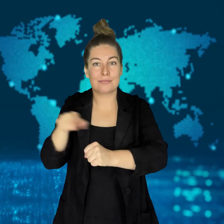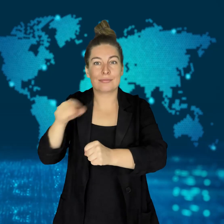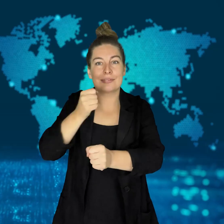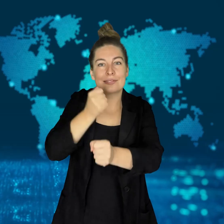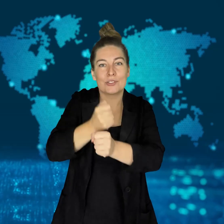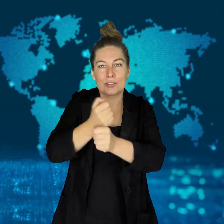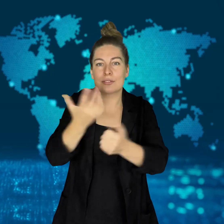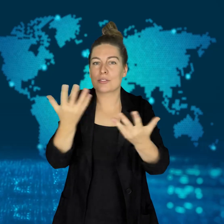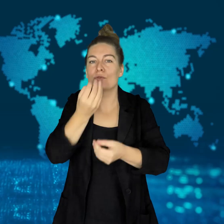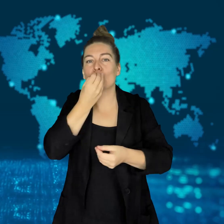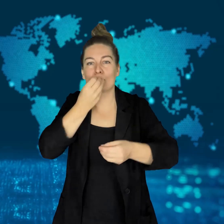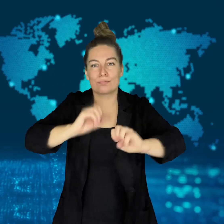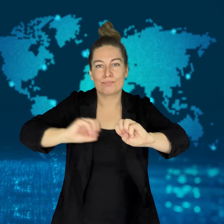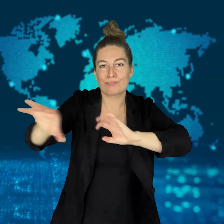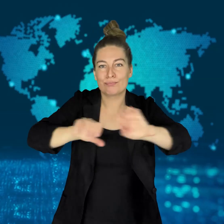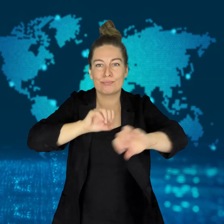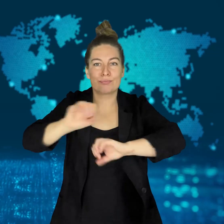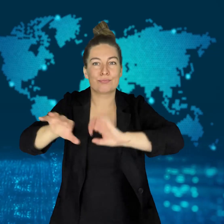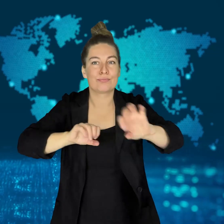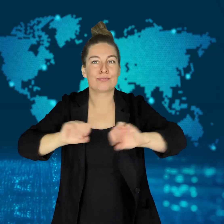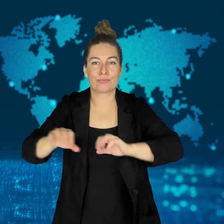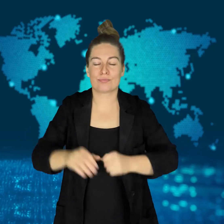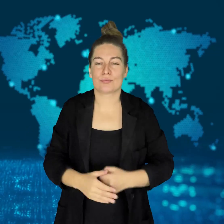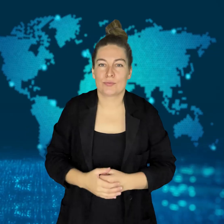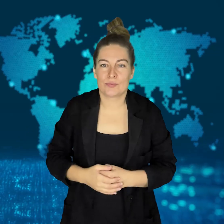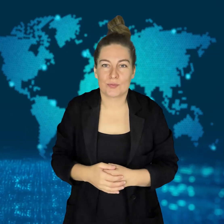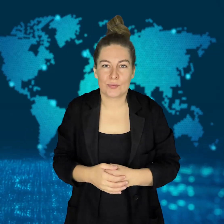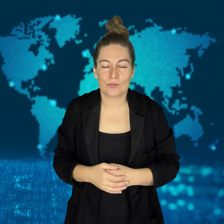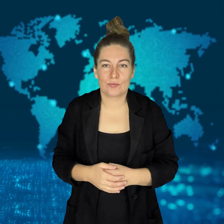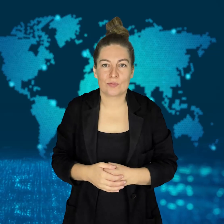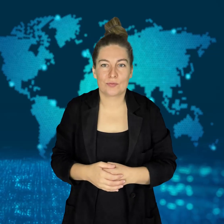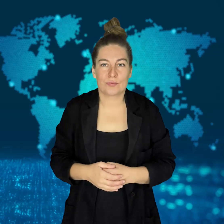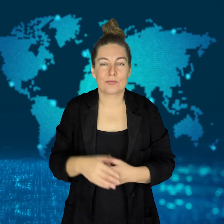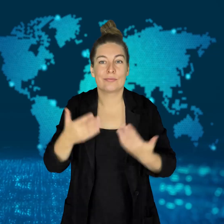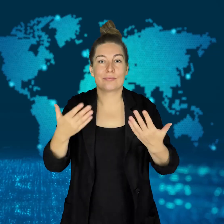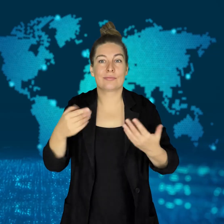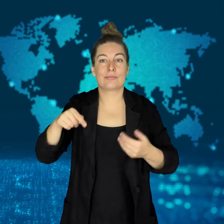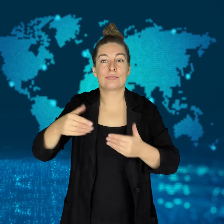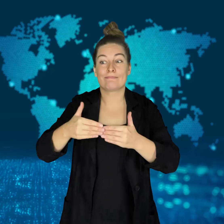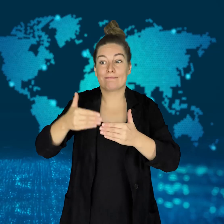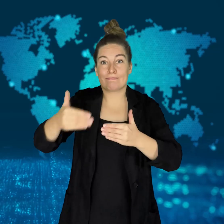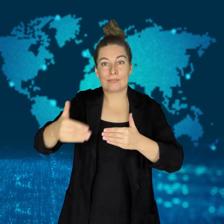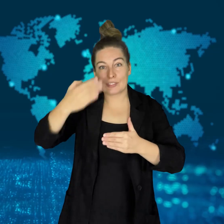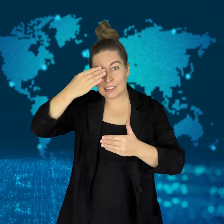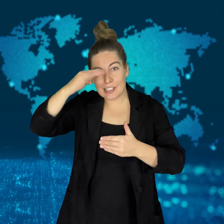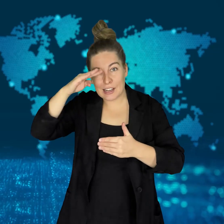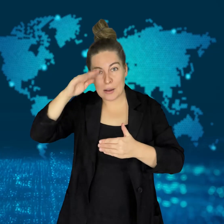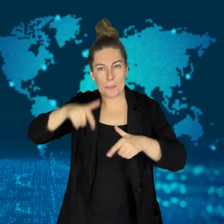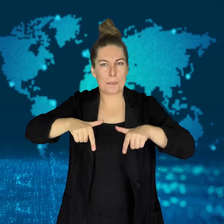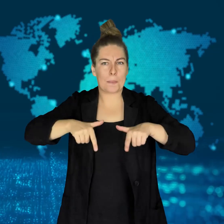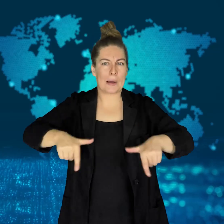Ironically, he is an immigrant himself.